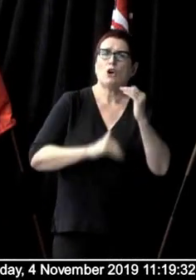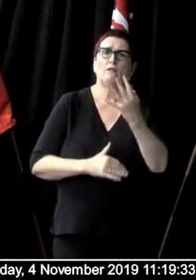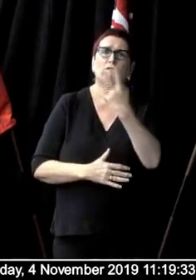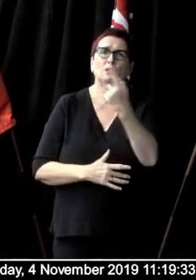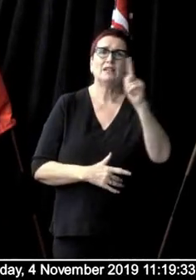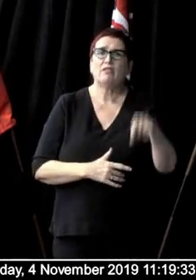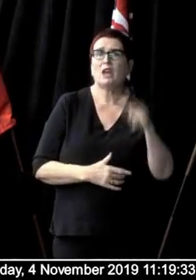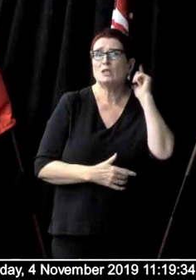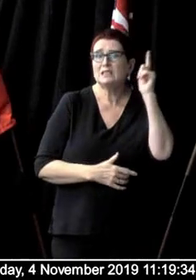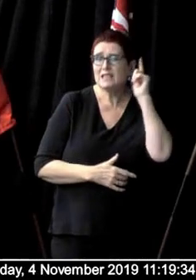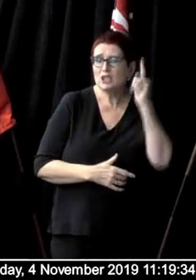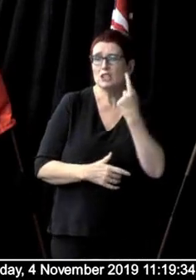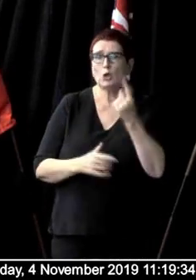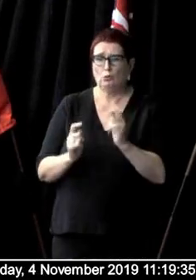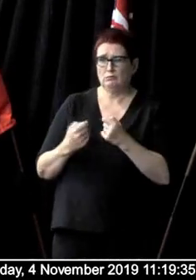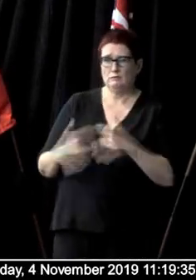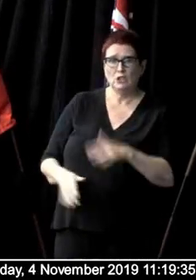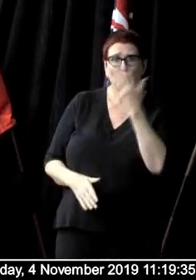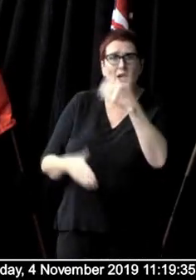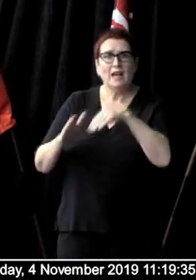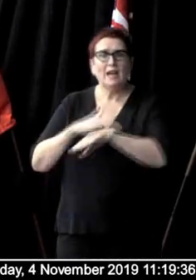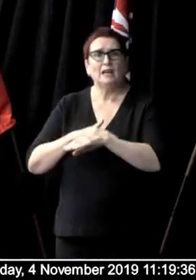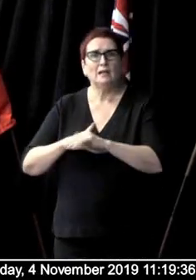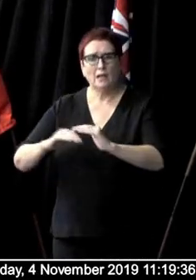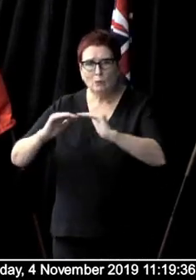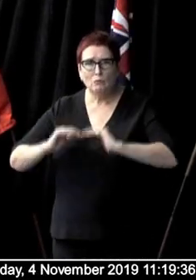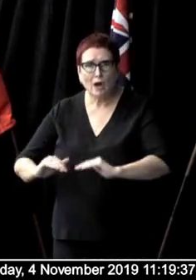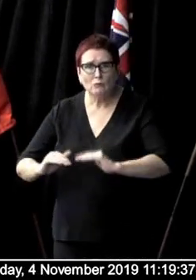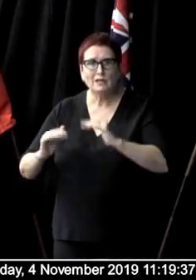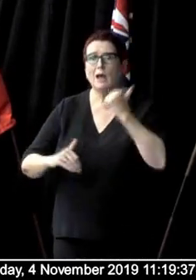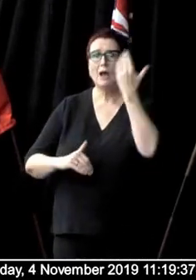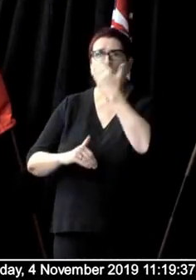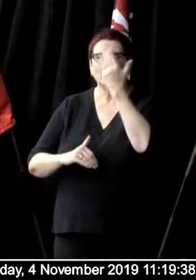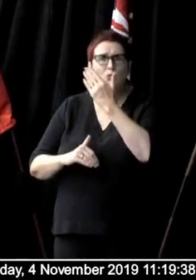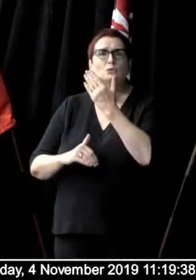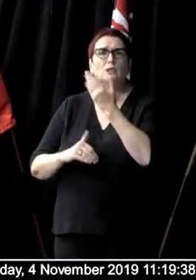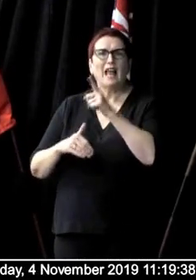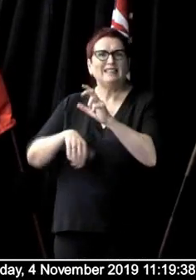school leaders in primary, secondary and special schools and TAFE institutes in Queensland.